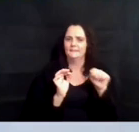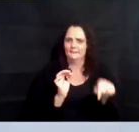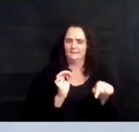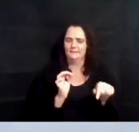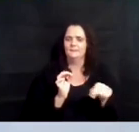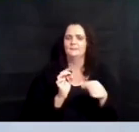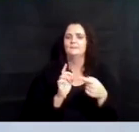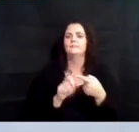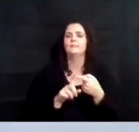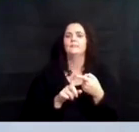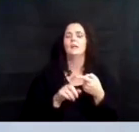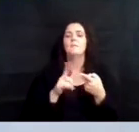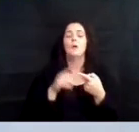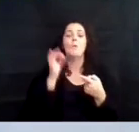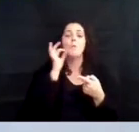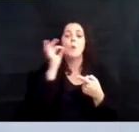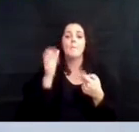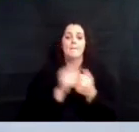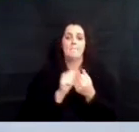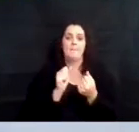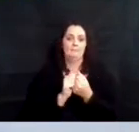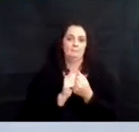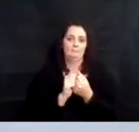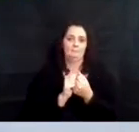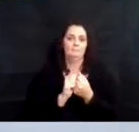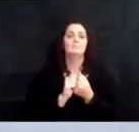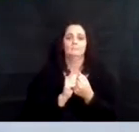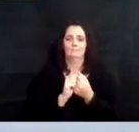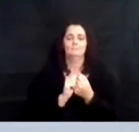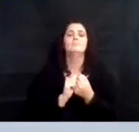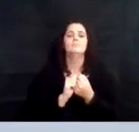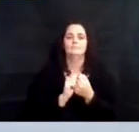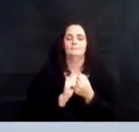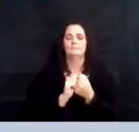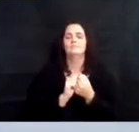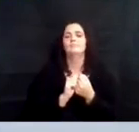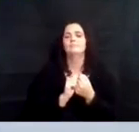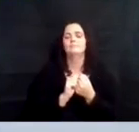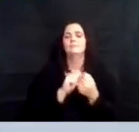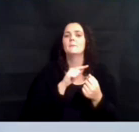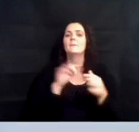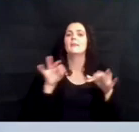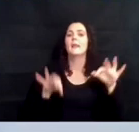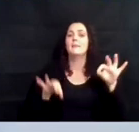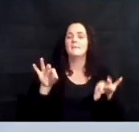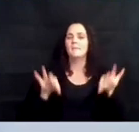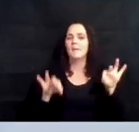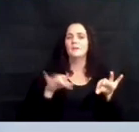right here that I'm going to use and we are going to actually do this puppet in 3 different pieces.